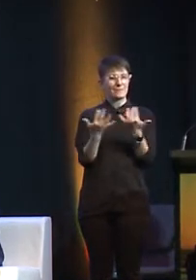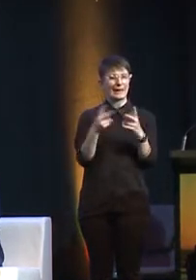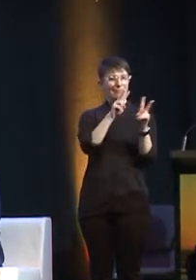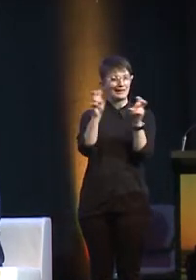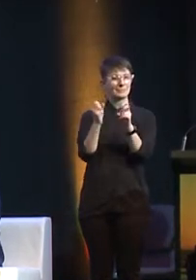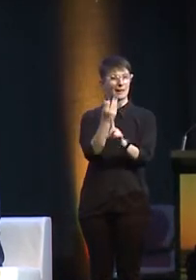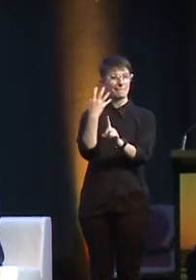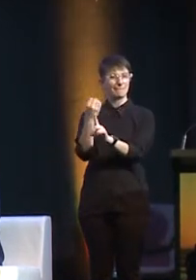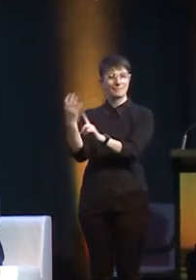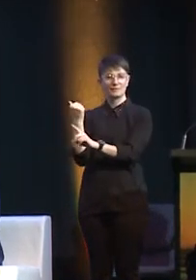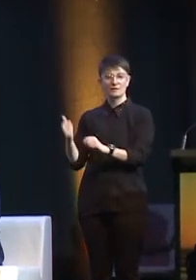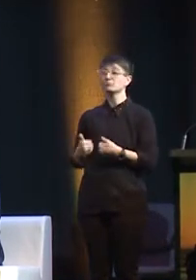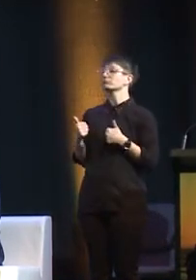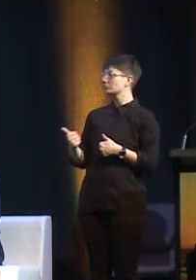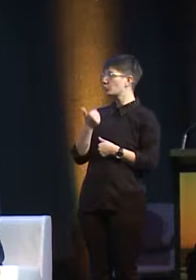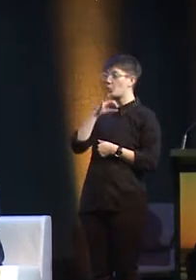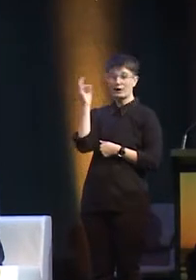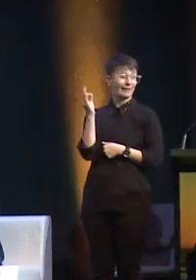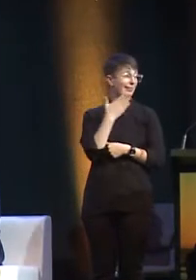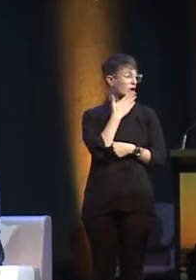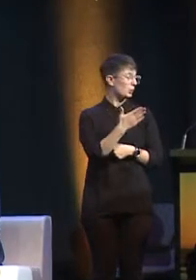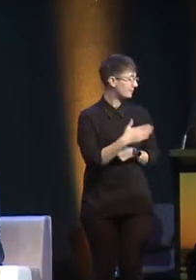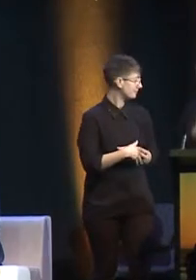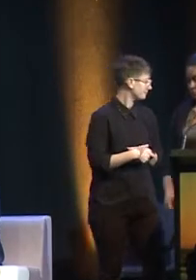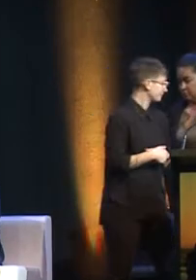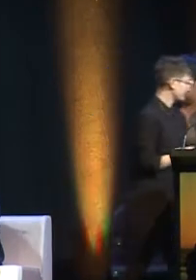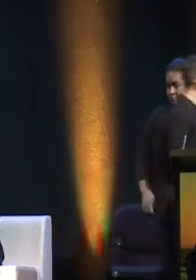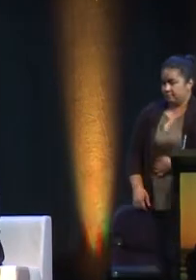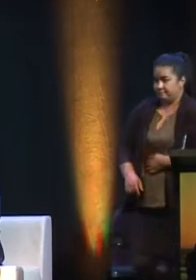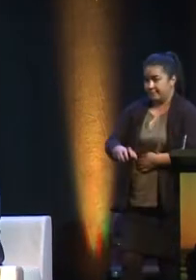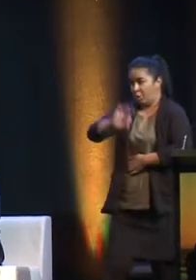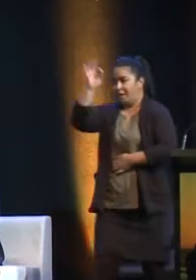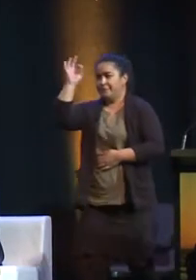Glen: Ata mārie, thank you, I was privileged enough to be part of and running, facilitating